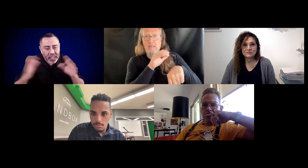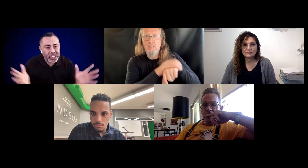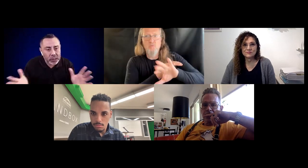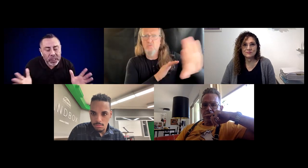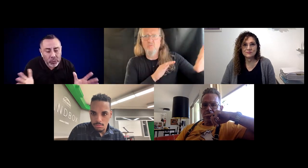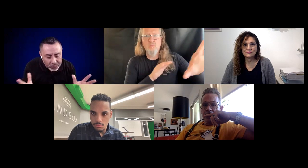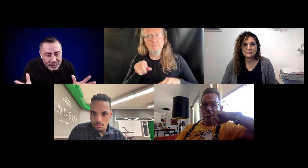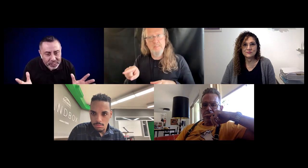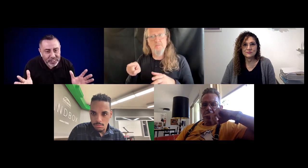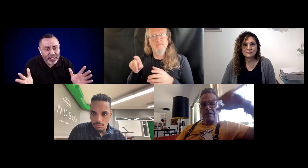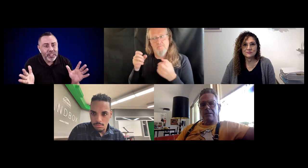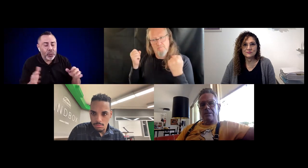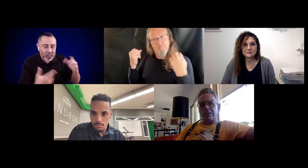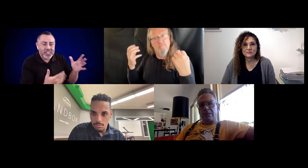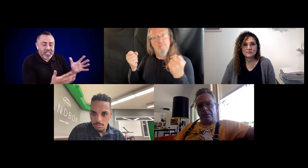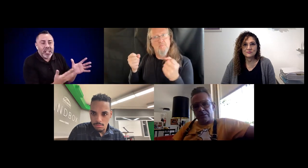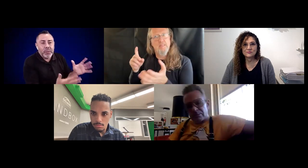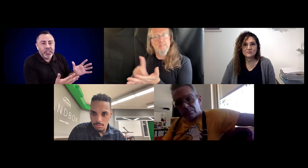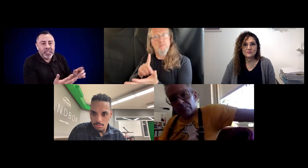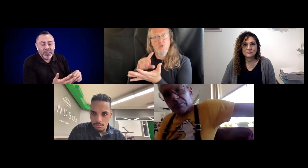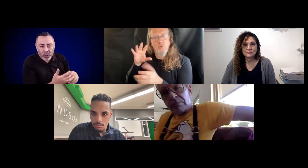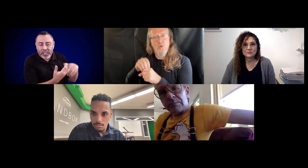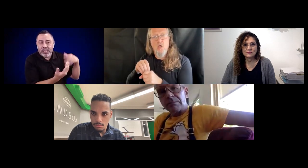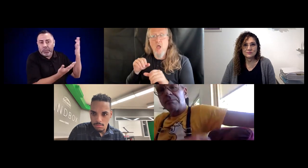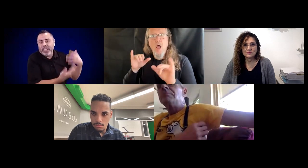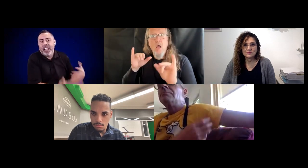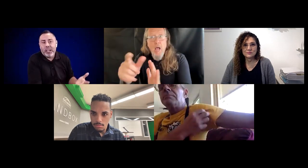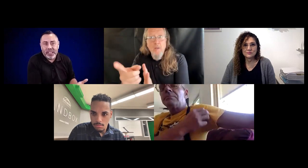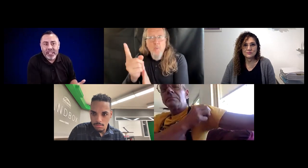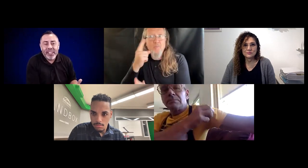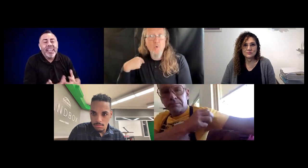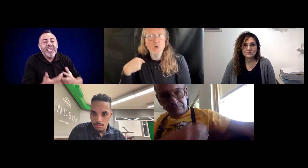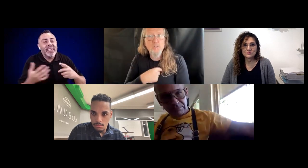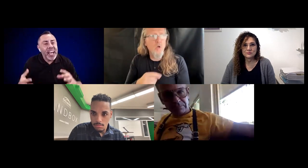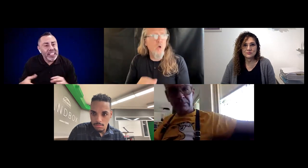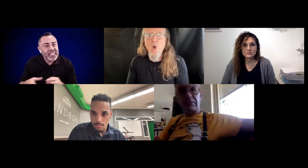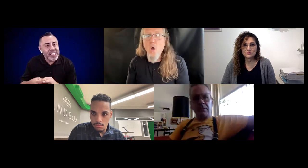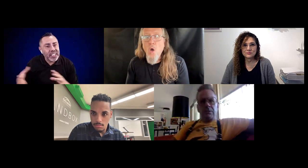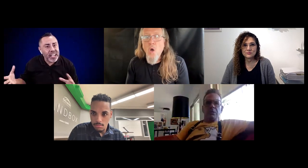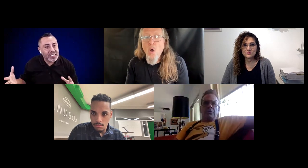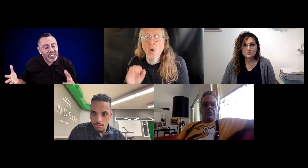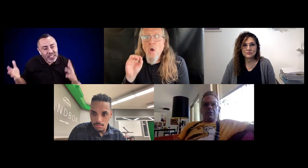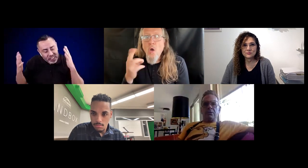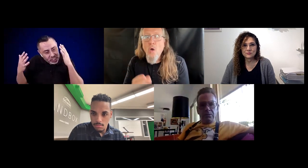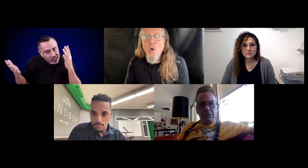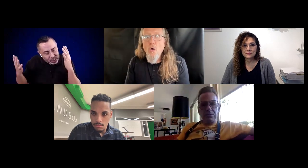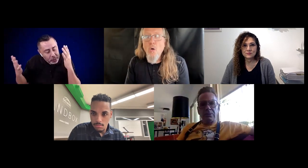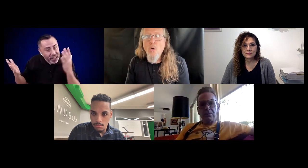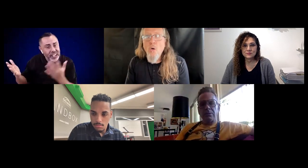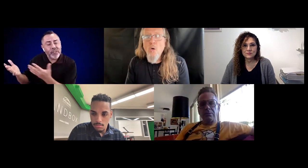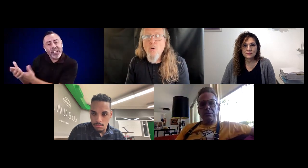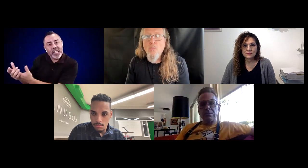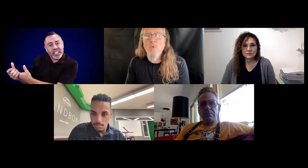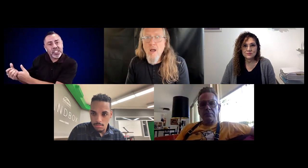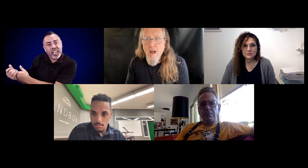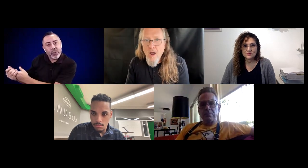That should be the response. What does the sign mother mean? Okay, it's the person that had me, that disconnects the mind from the English language.